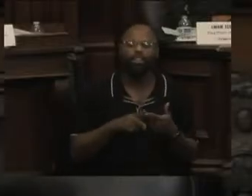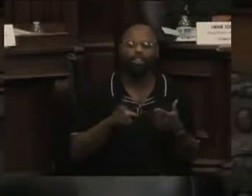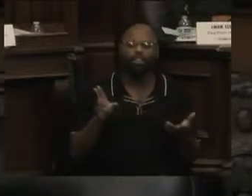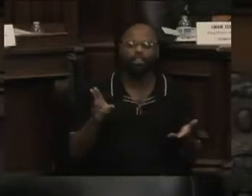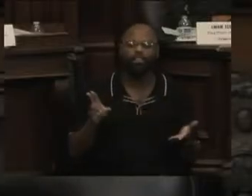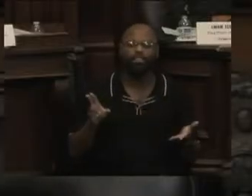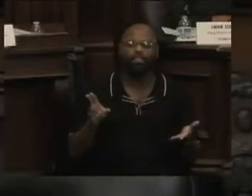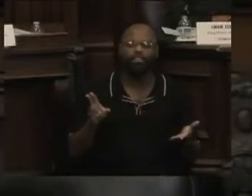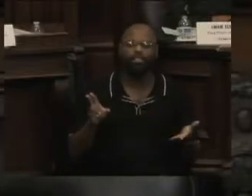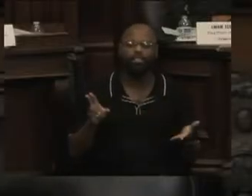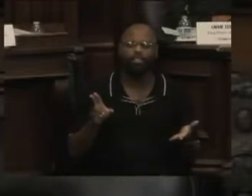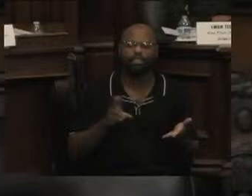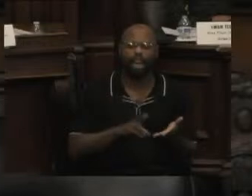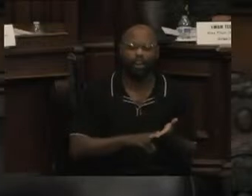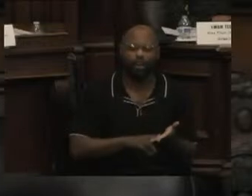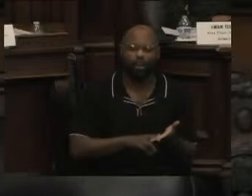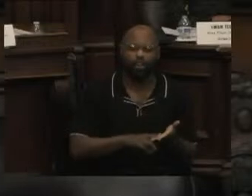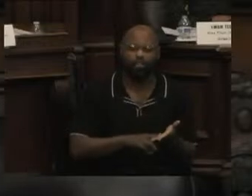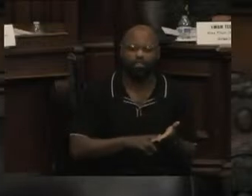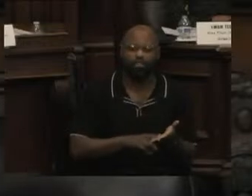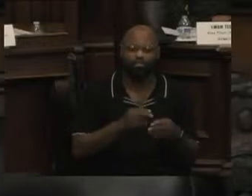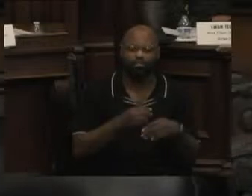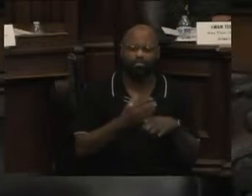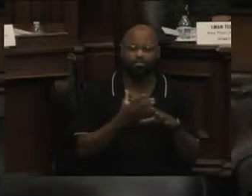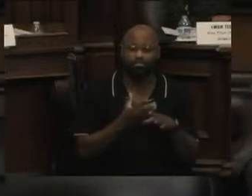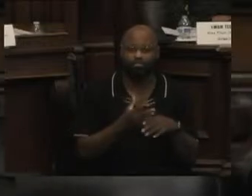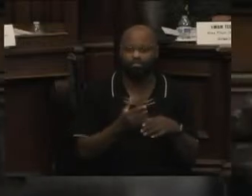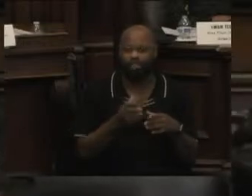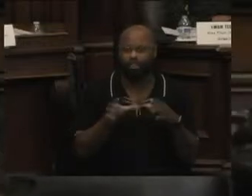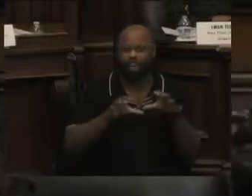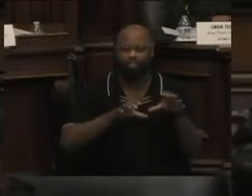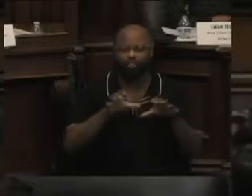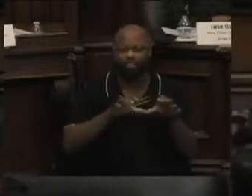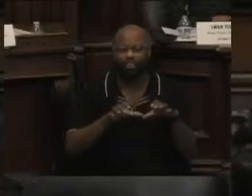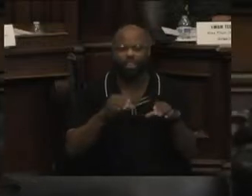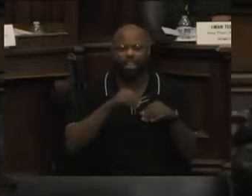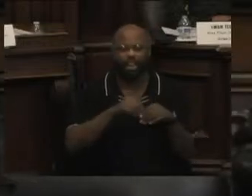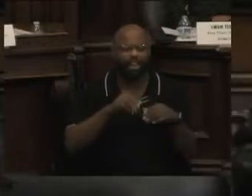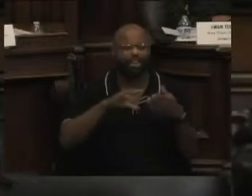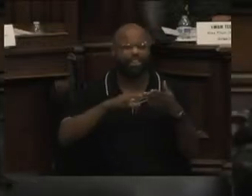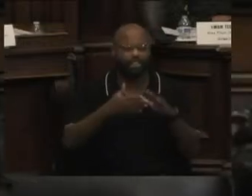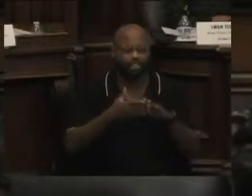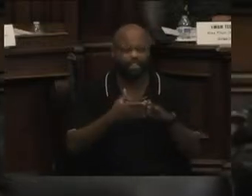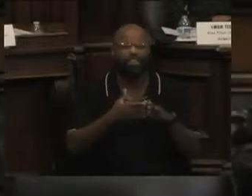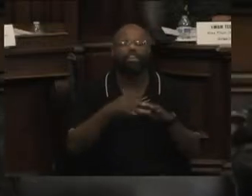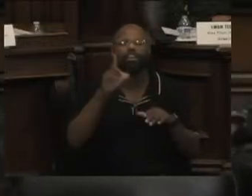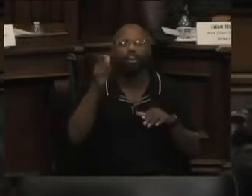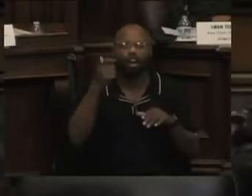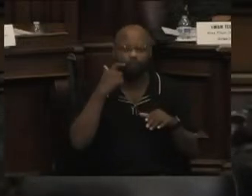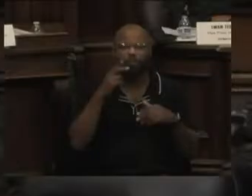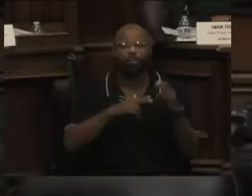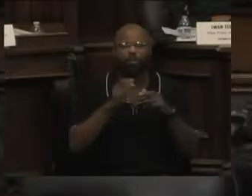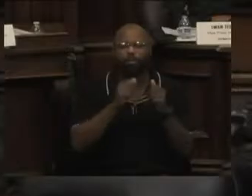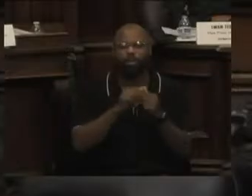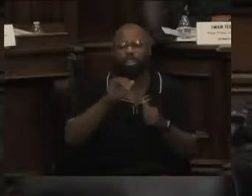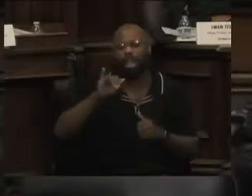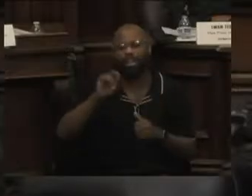to find a place to park and then to sign on, or then have a